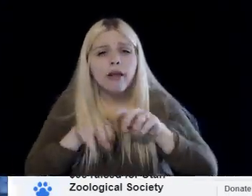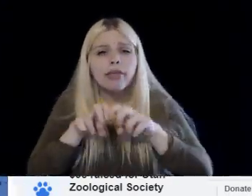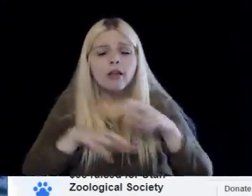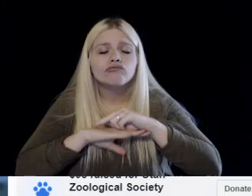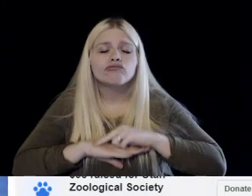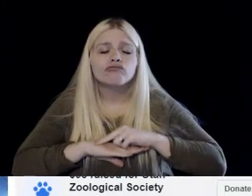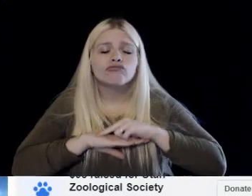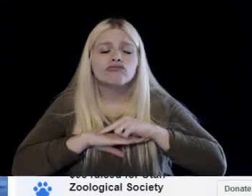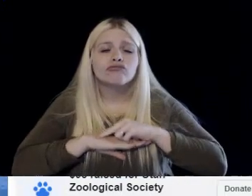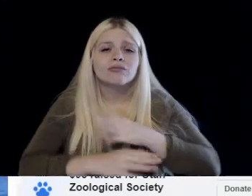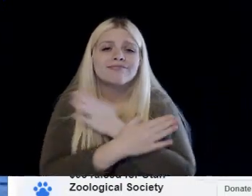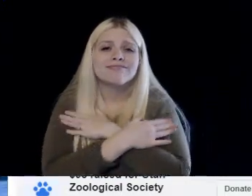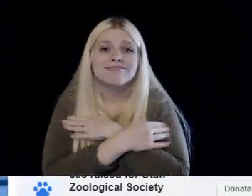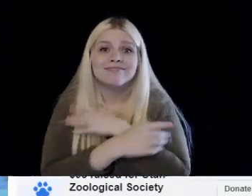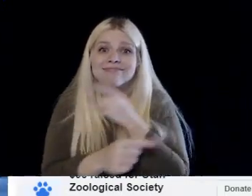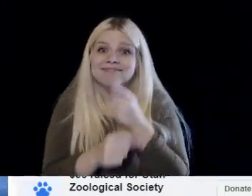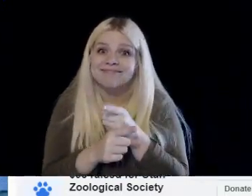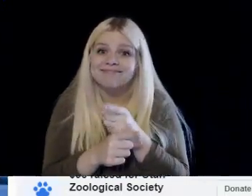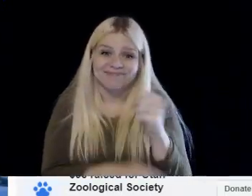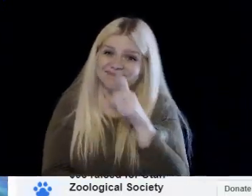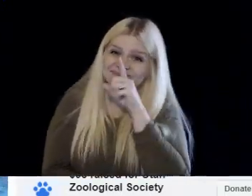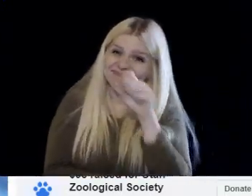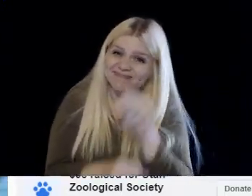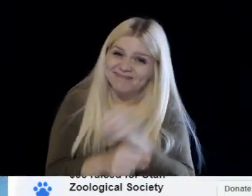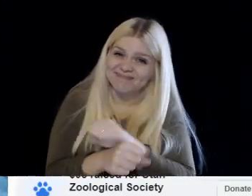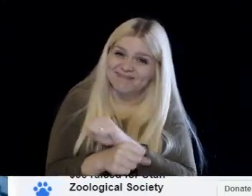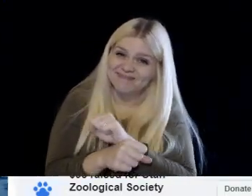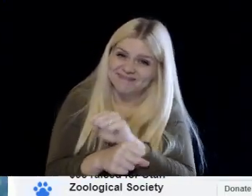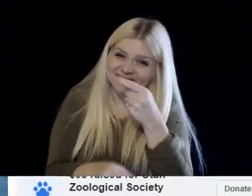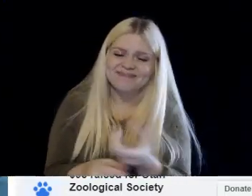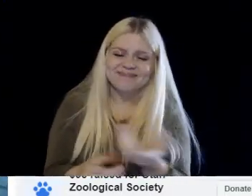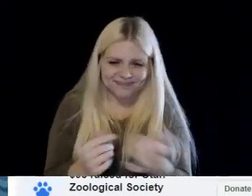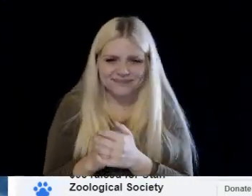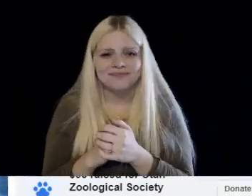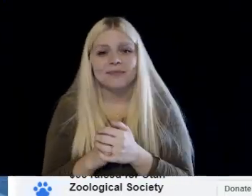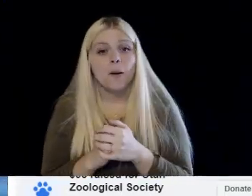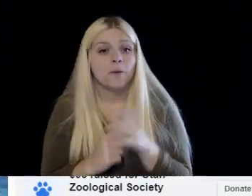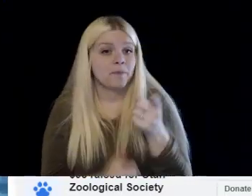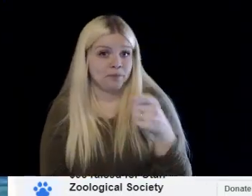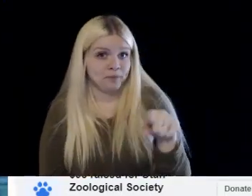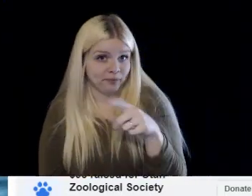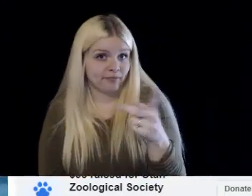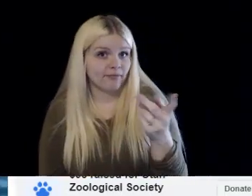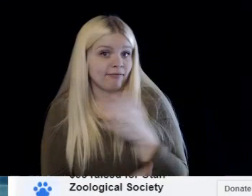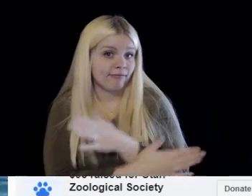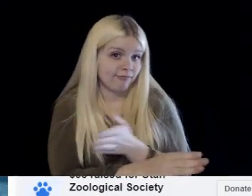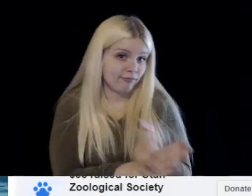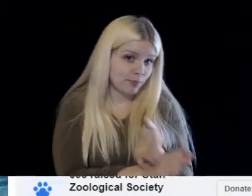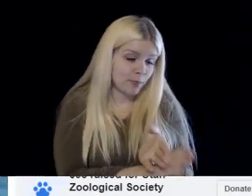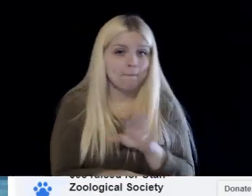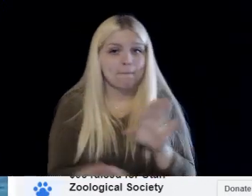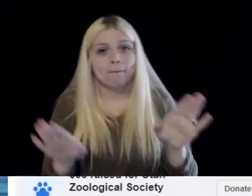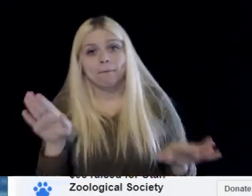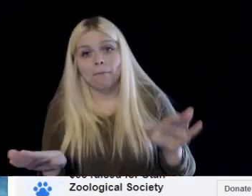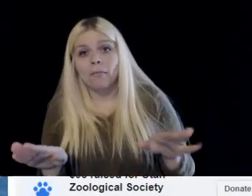Erica: Ideally, yes I will be. Michelle: So these guys will haul out, and take a nap. Or-and specifically do the seals-